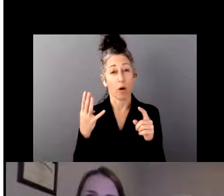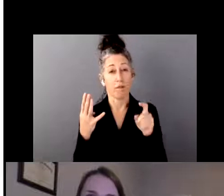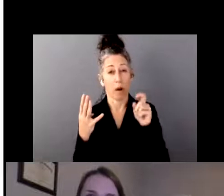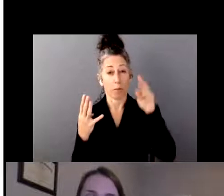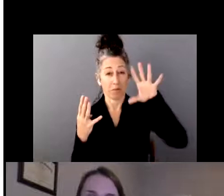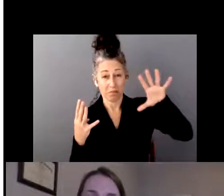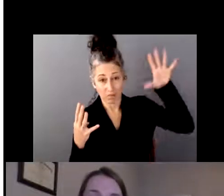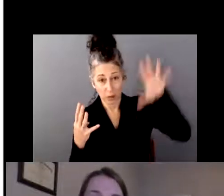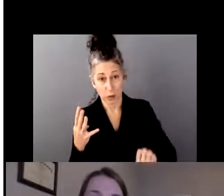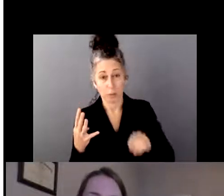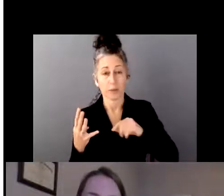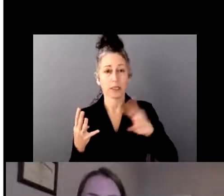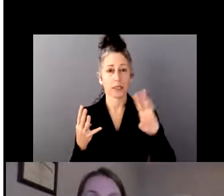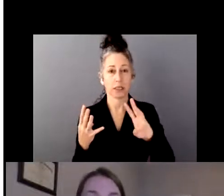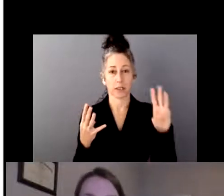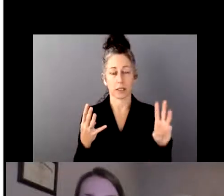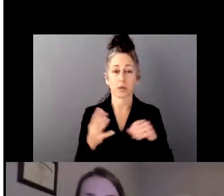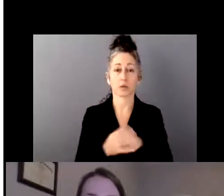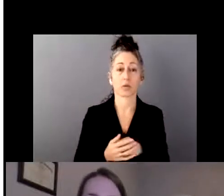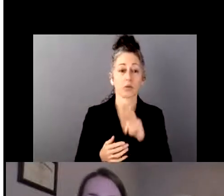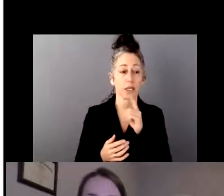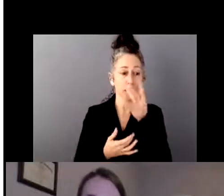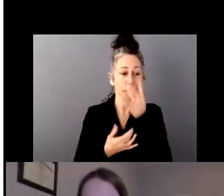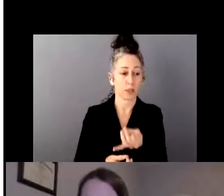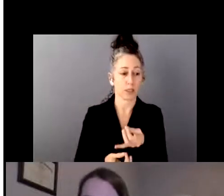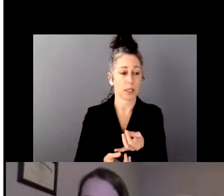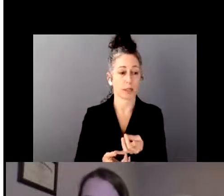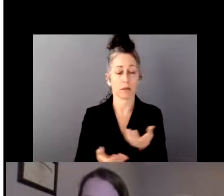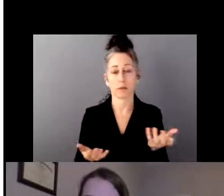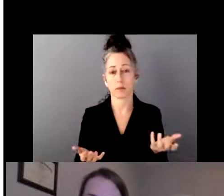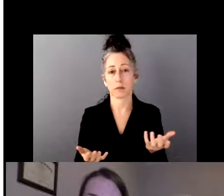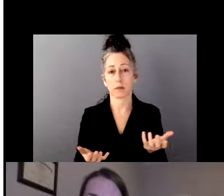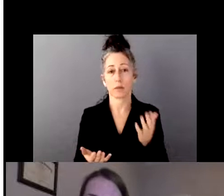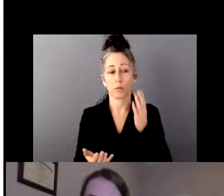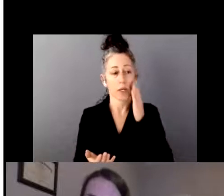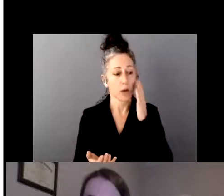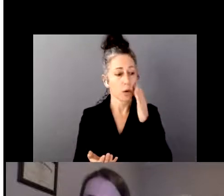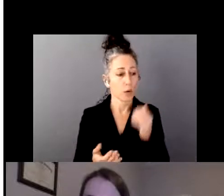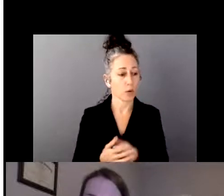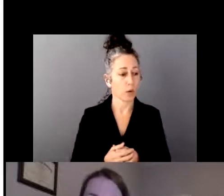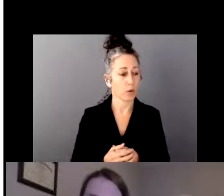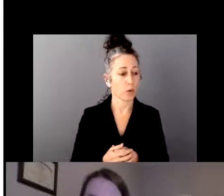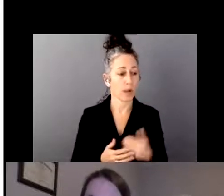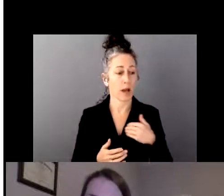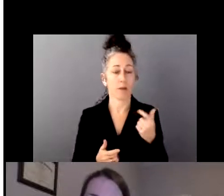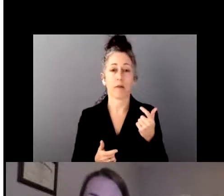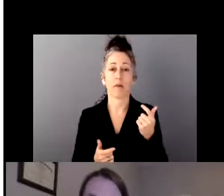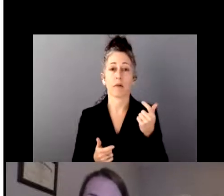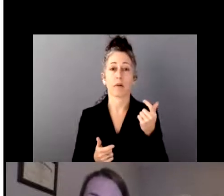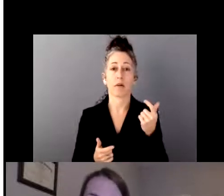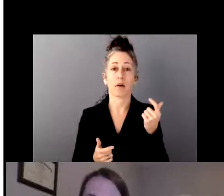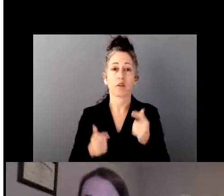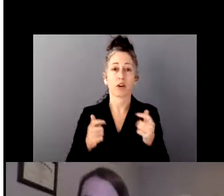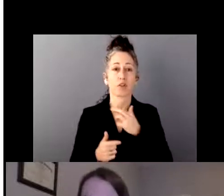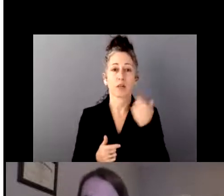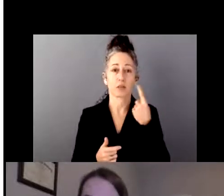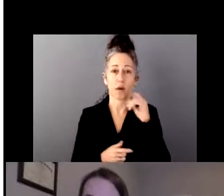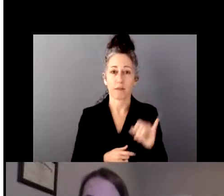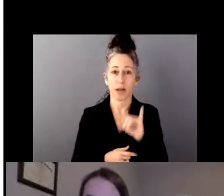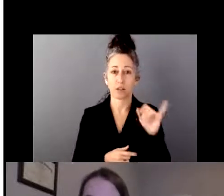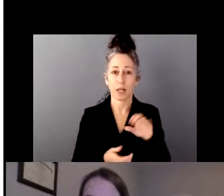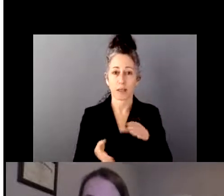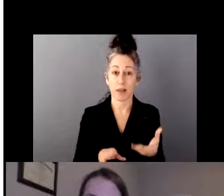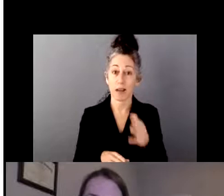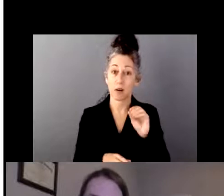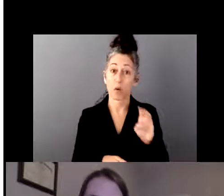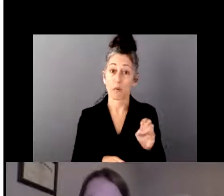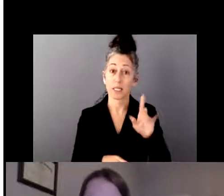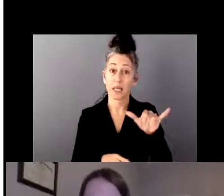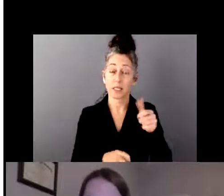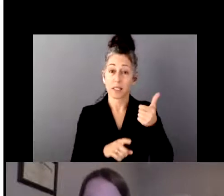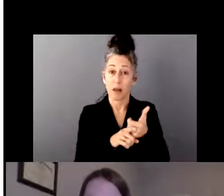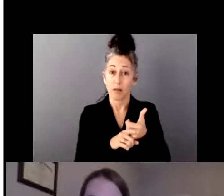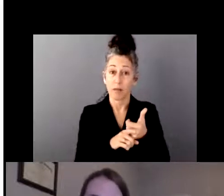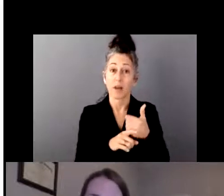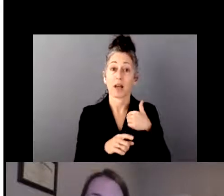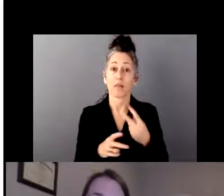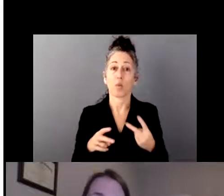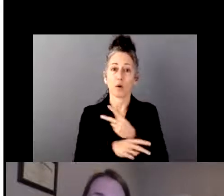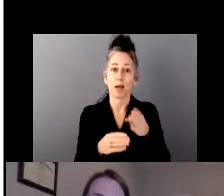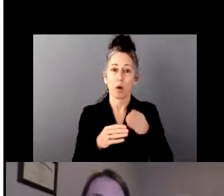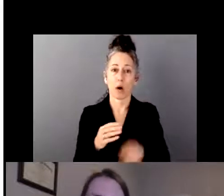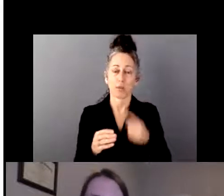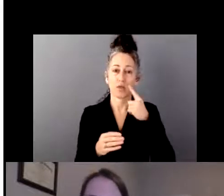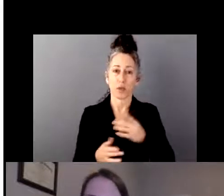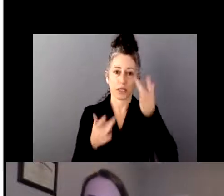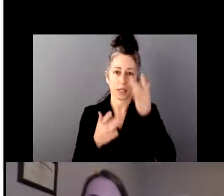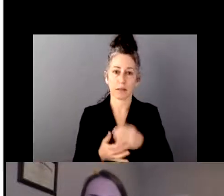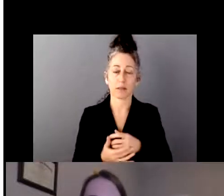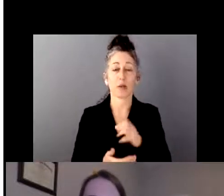variables. And I think it's interesting in that we know that people with disabilities are at a greater risk of infection and death. We also know that obesity is a significant risk factor for worse COVID outcomes. But I think a really important takeaway here, too, is these